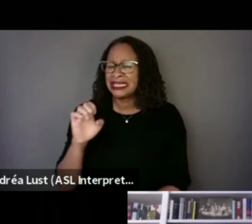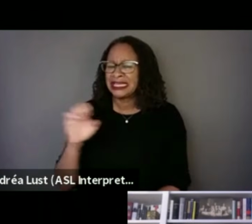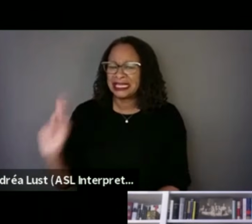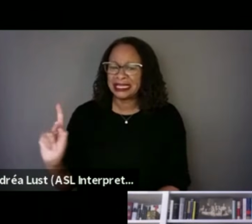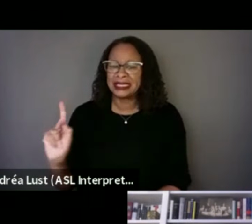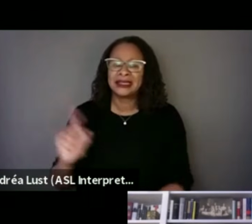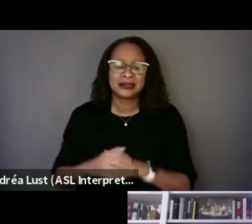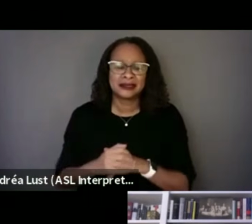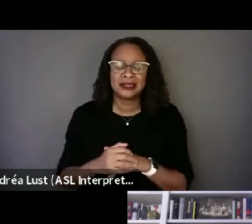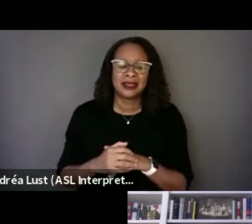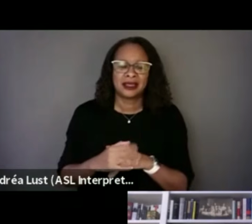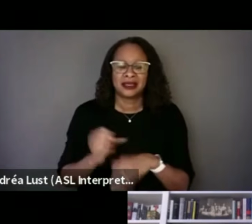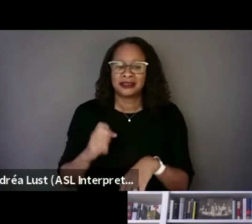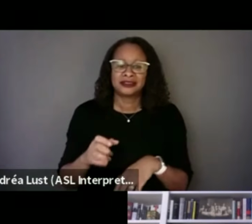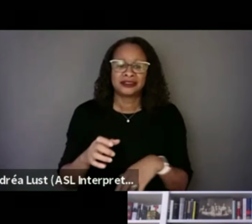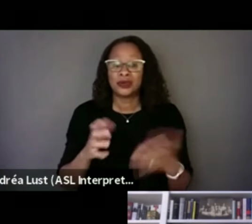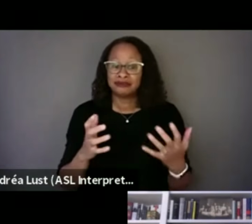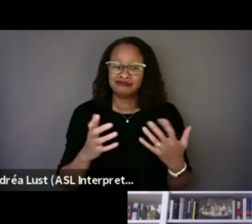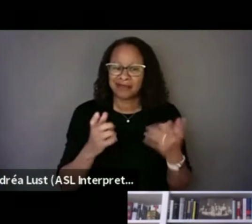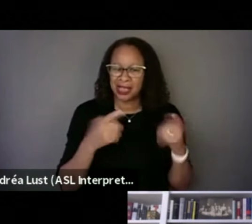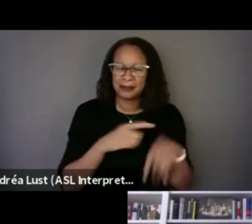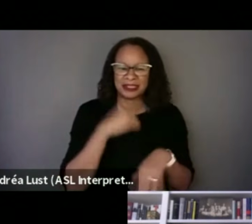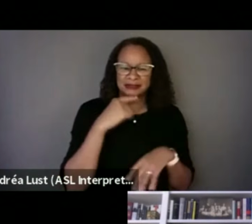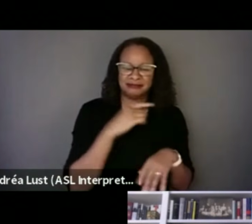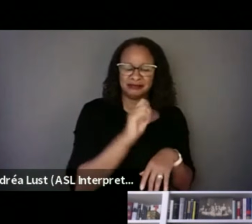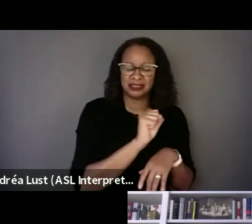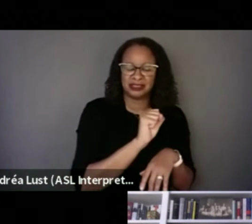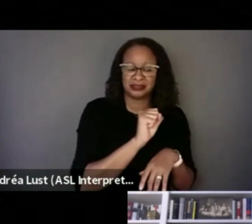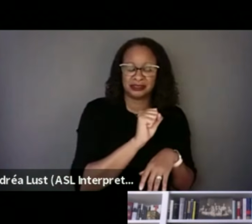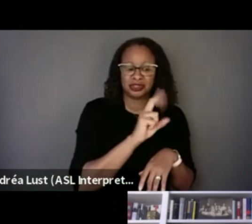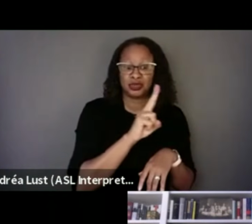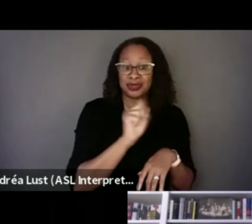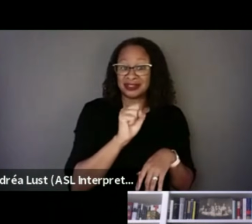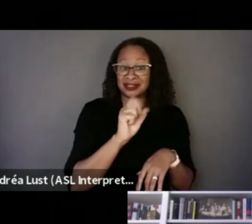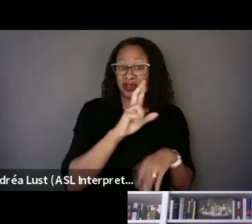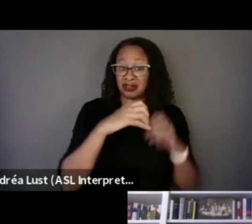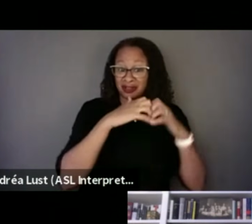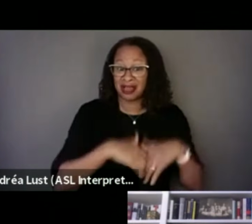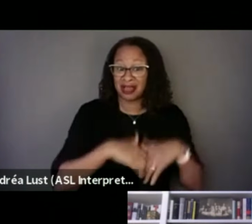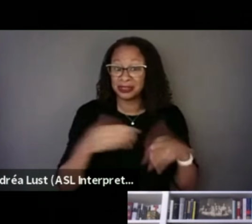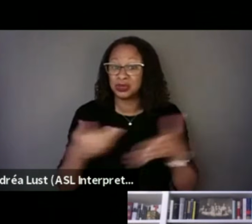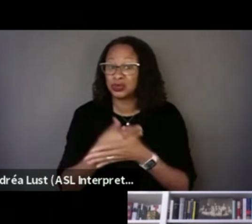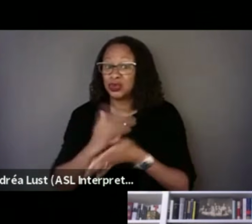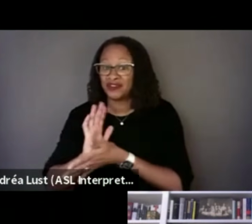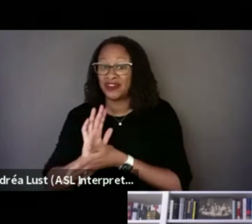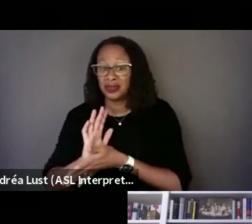but in between the Soviet Union had collapsed. And so I went to film school in Russia, and I was in a fiction class,